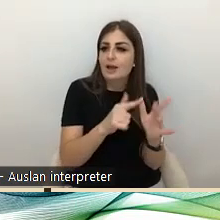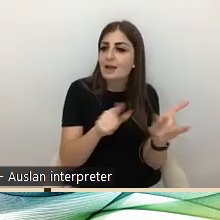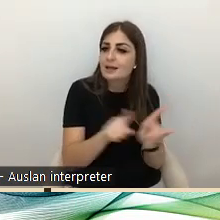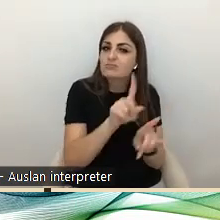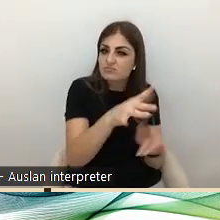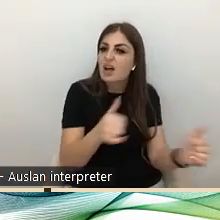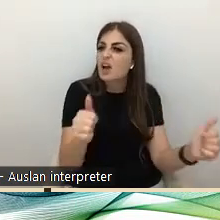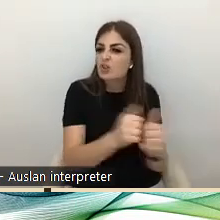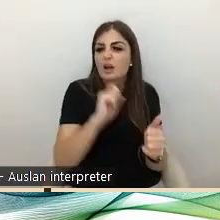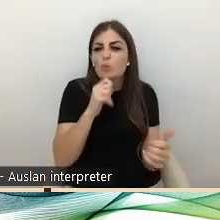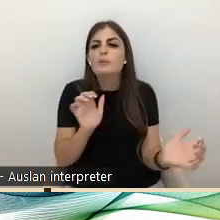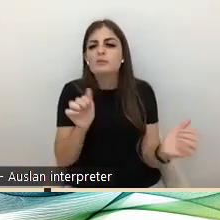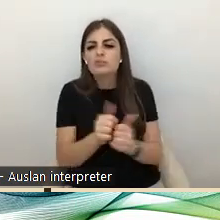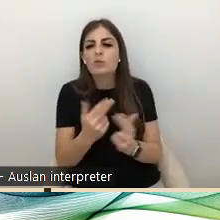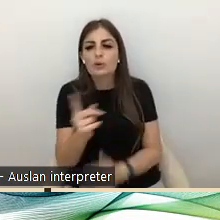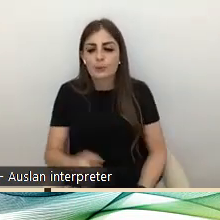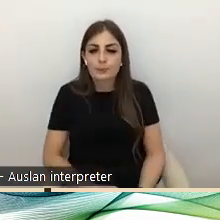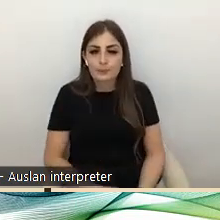it would be a suitable matter.